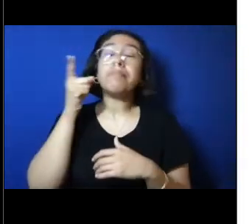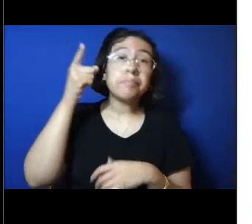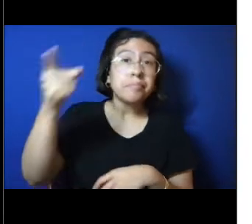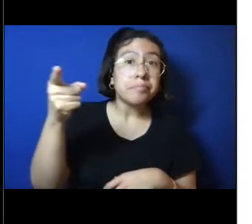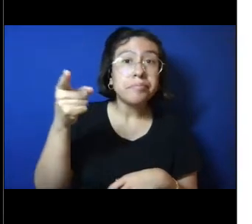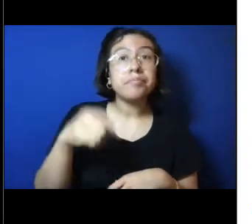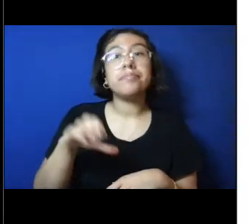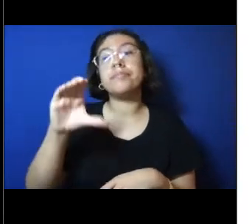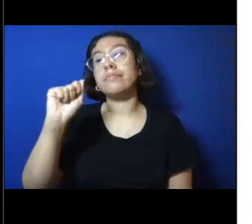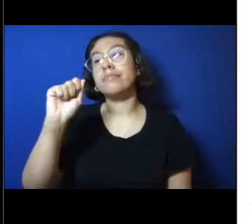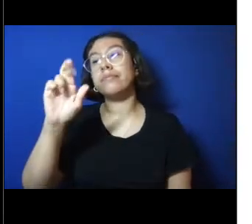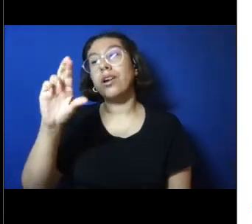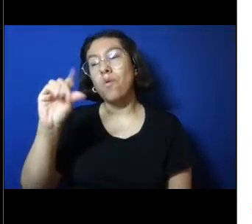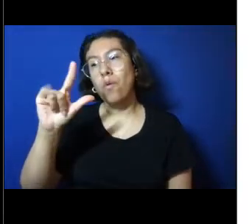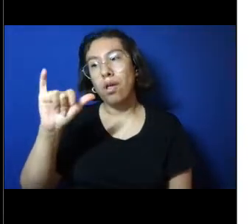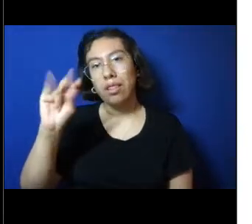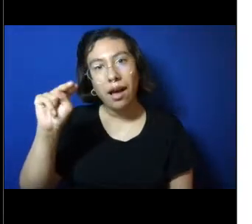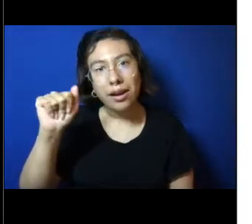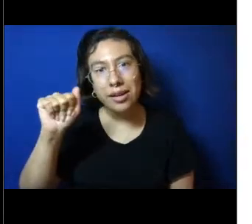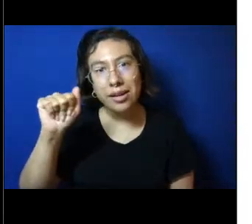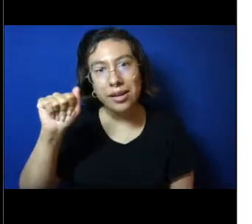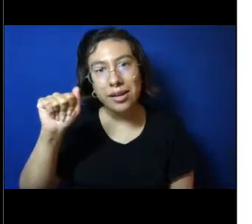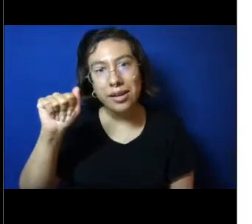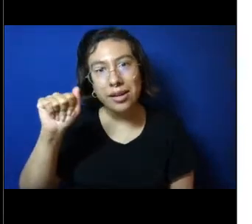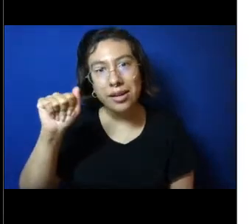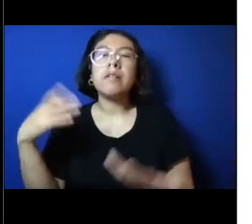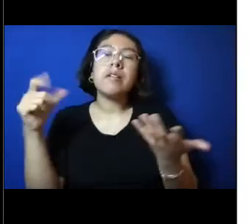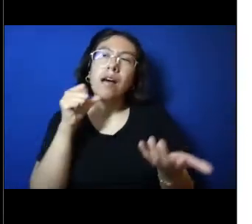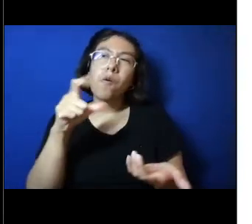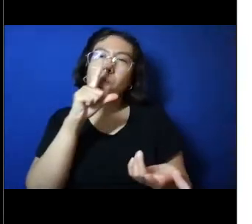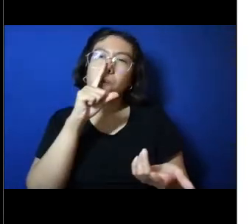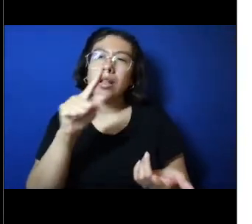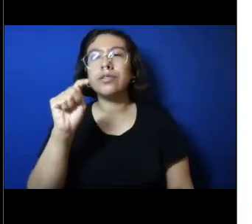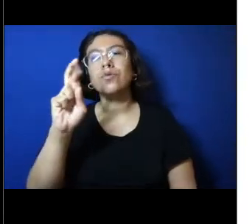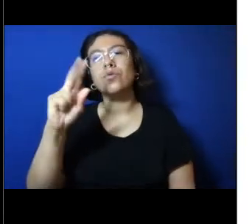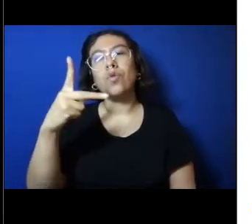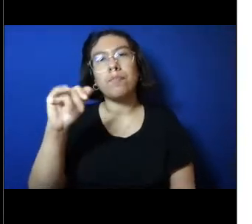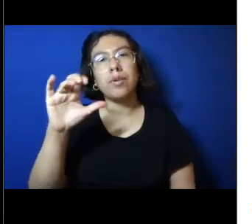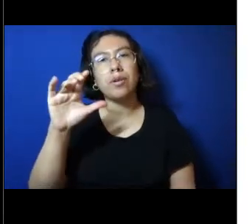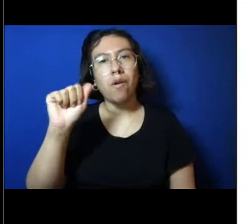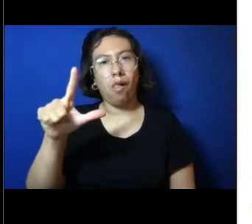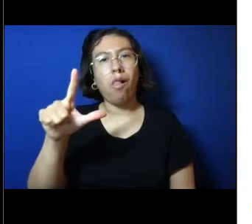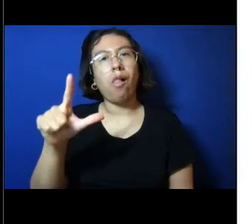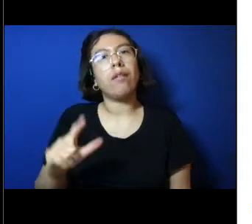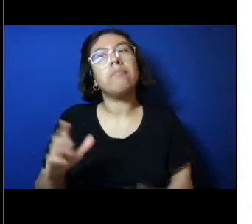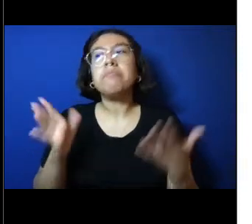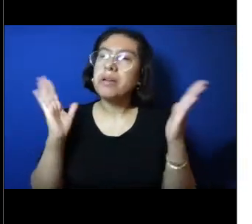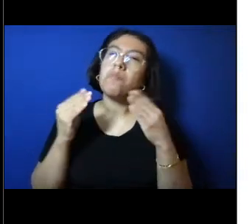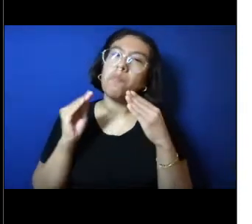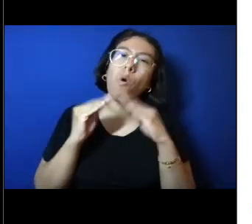far outside of what's typically considered tropical environment. So that's what it means by they're very generalized.